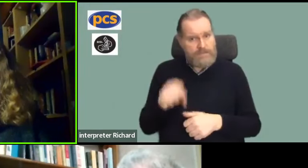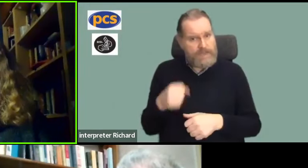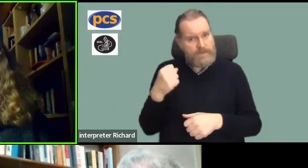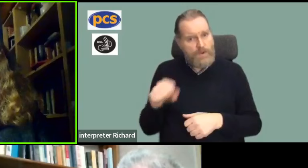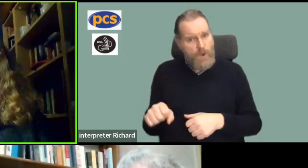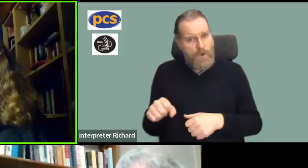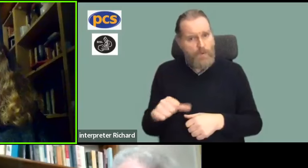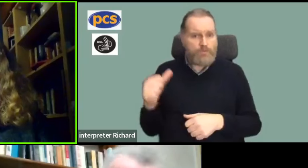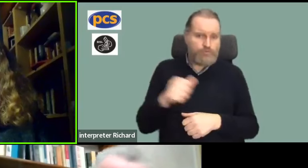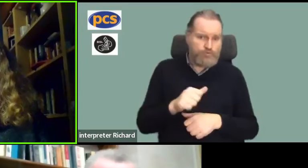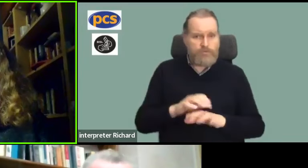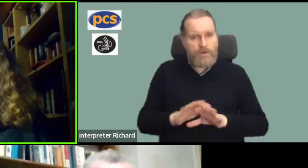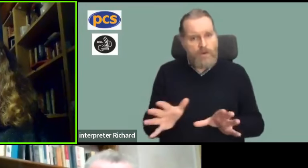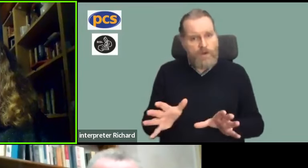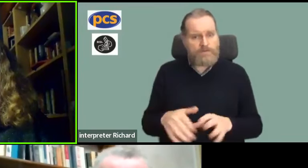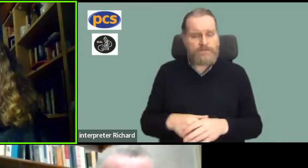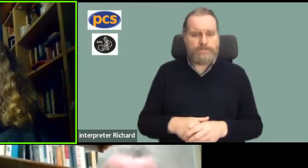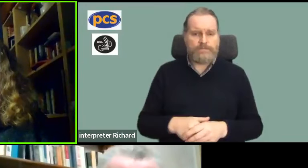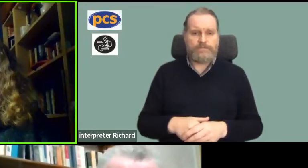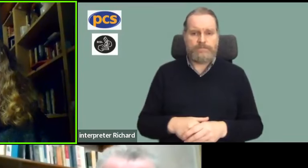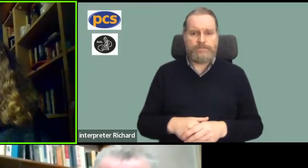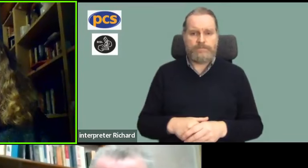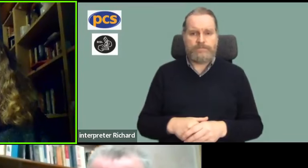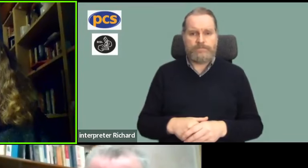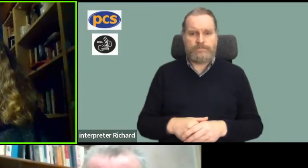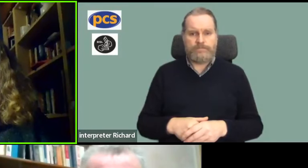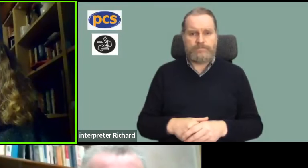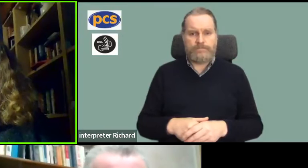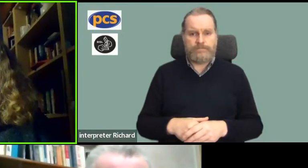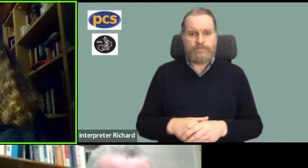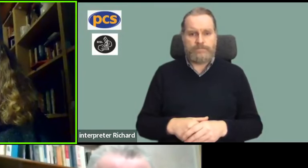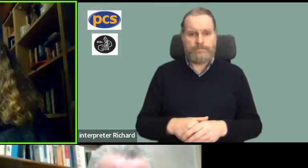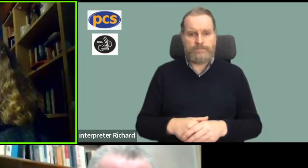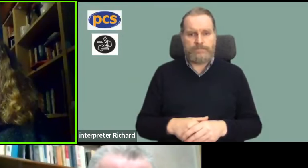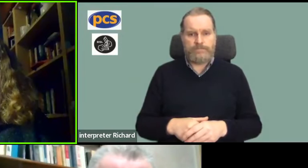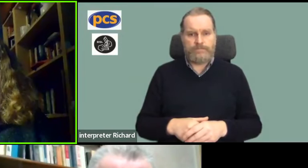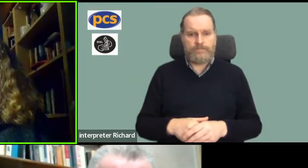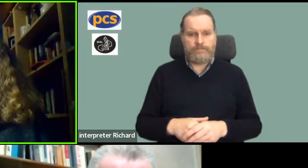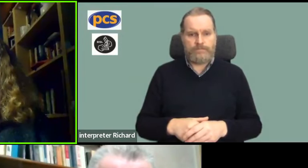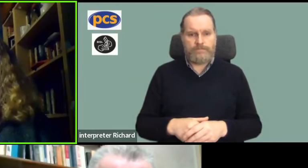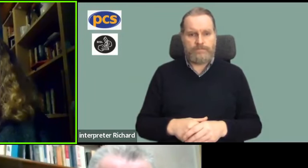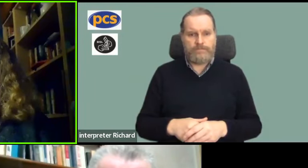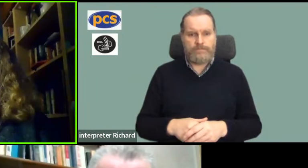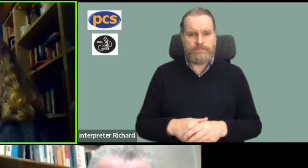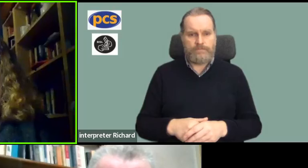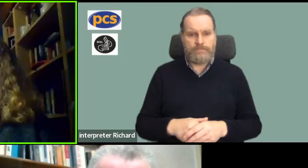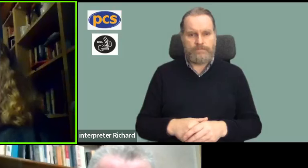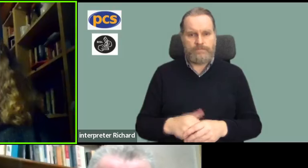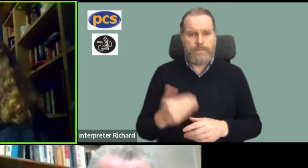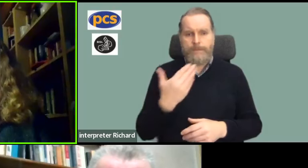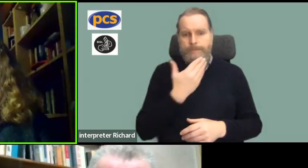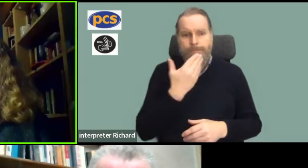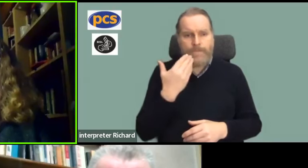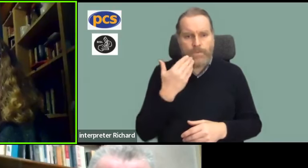management request. request. What request. What! would your comment be? there